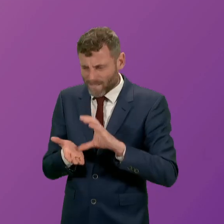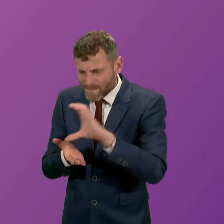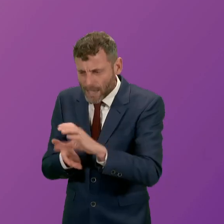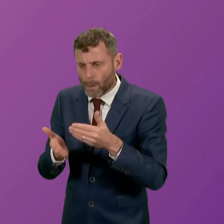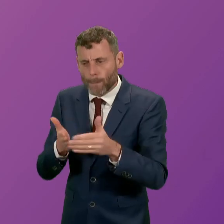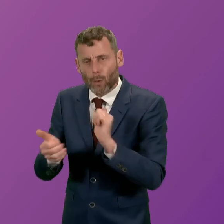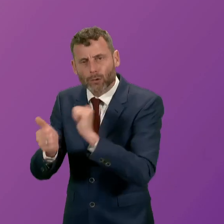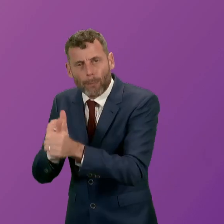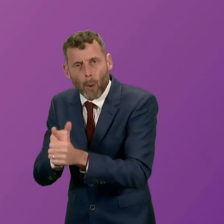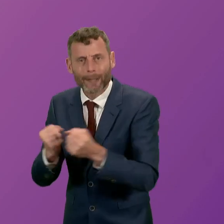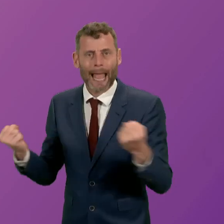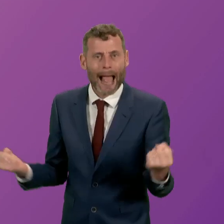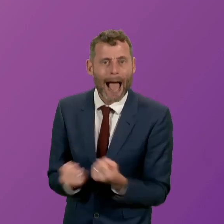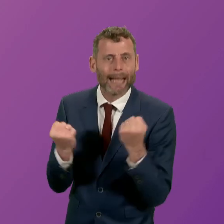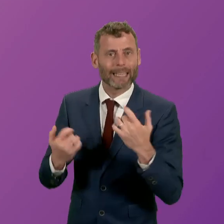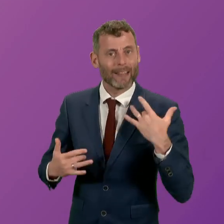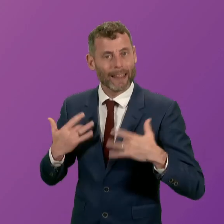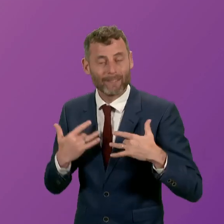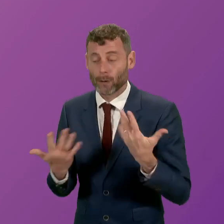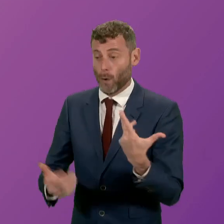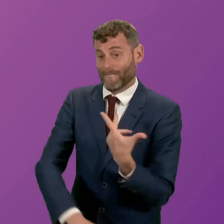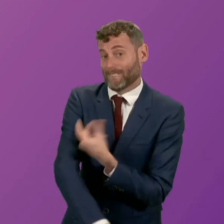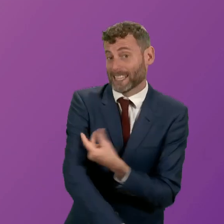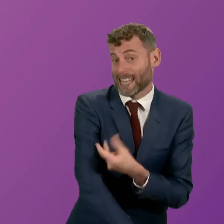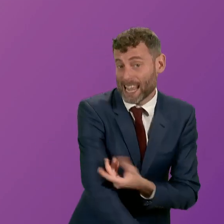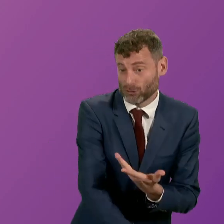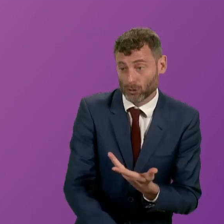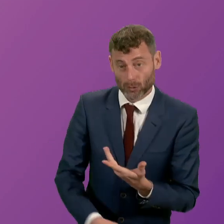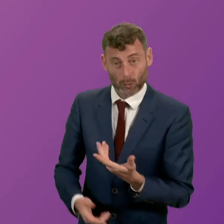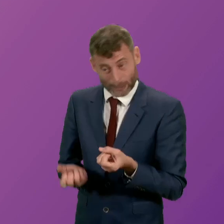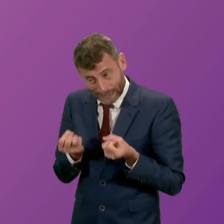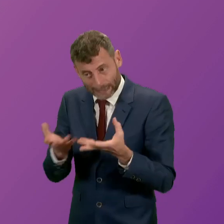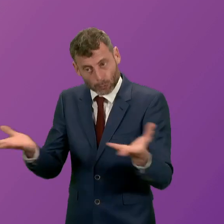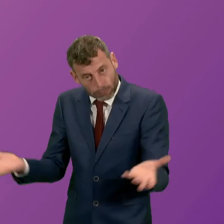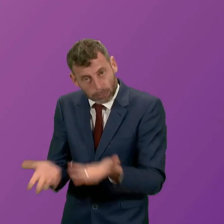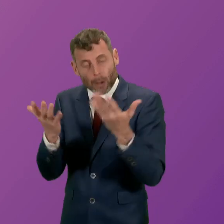the work to increase vaccination uptake; and our work on the benefits of social prescribing.